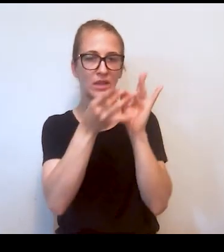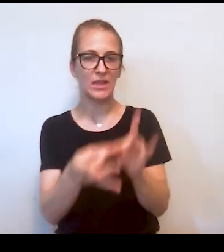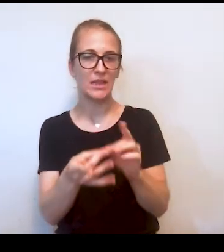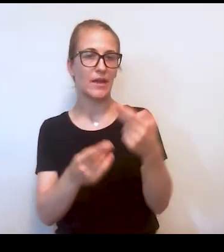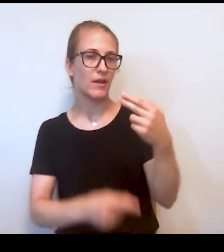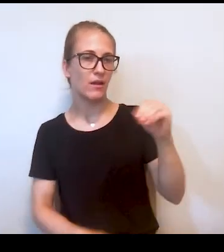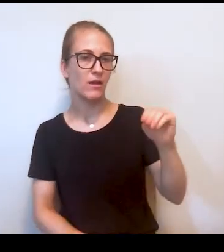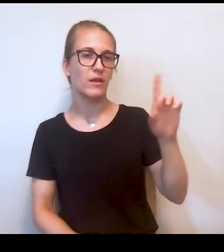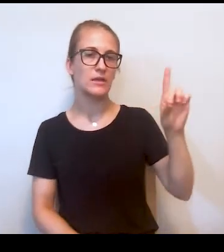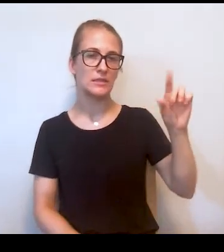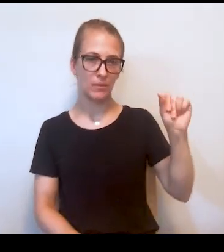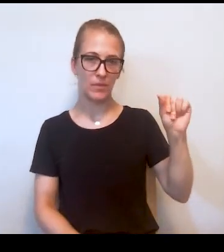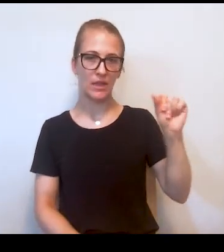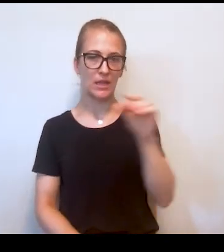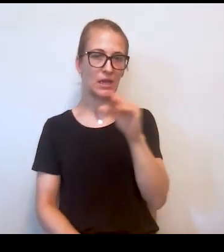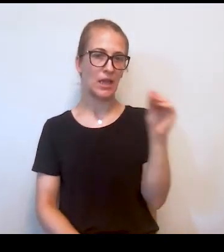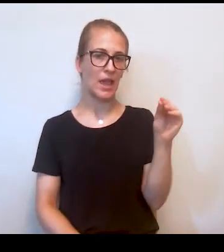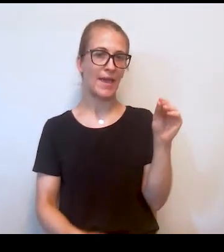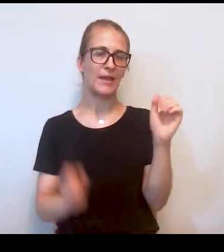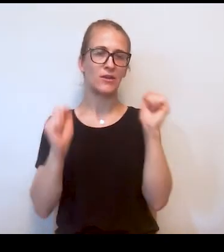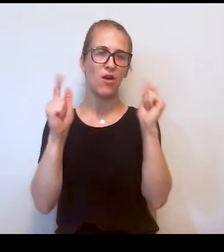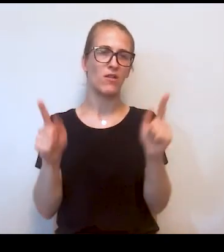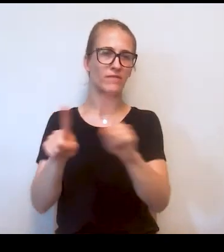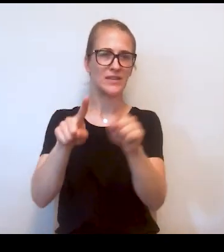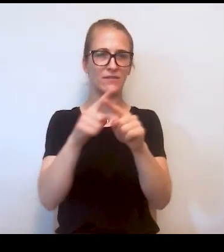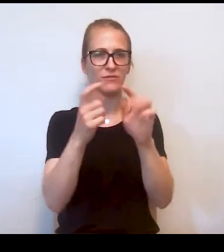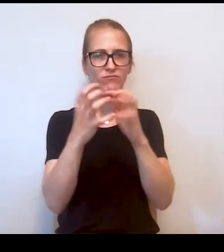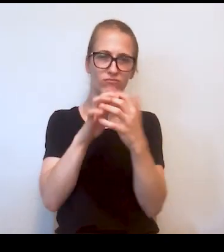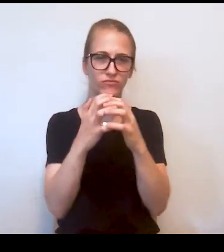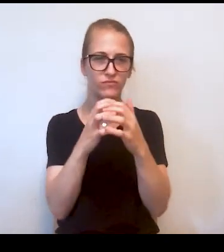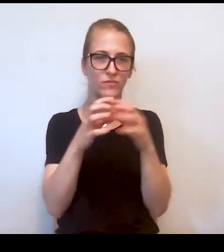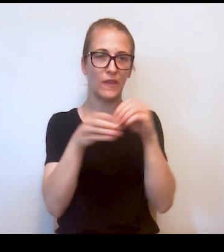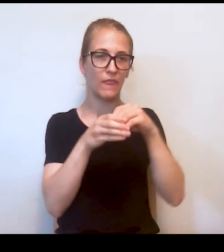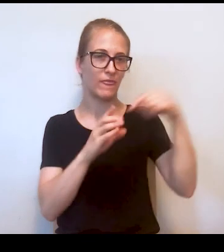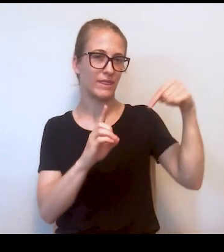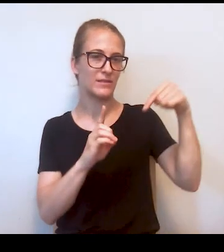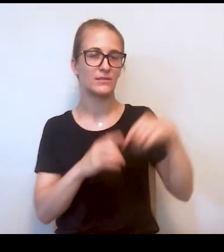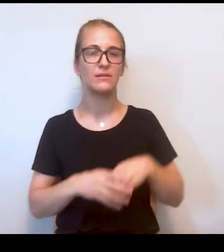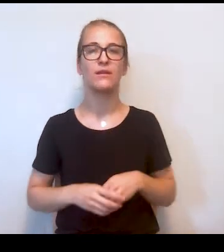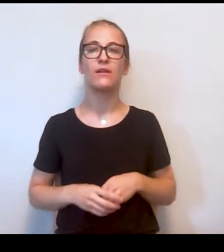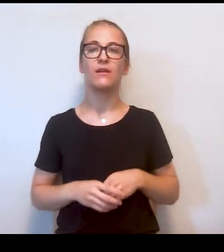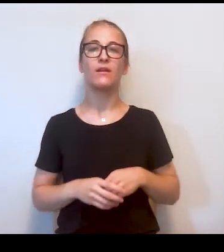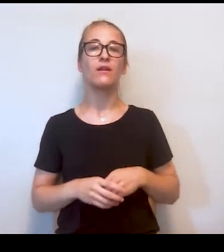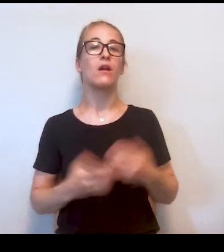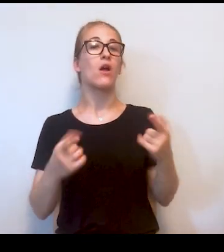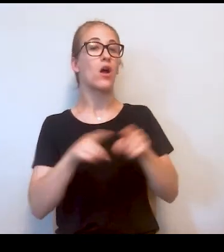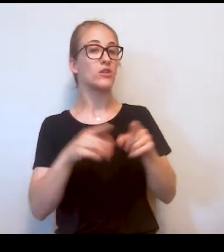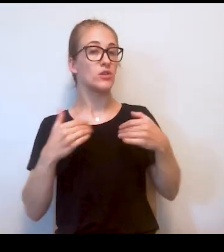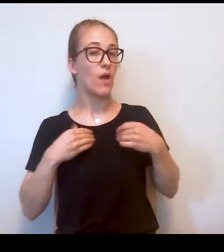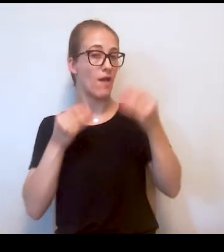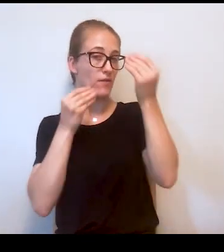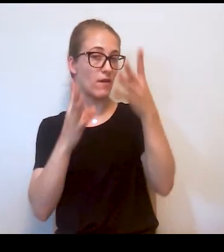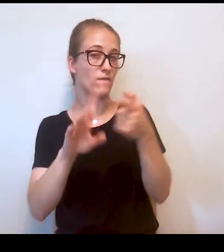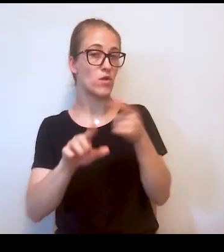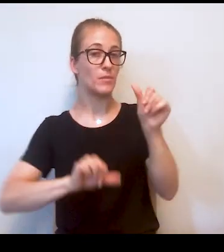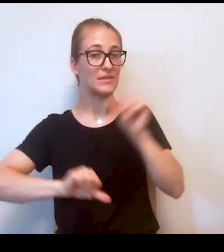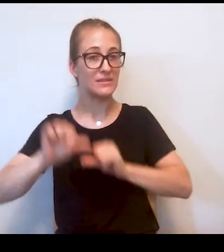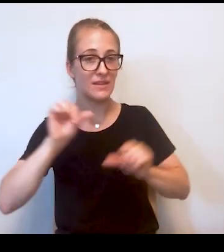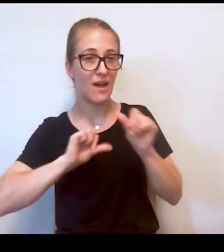from a science standpoint. We have information from a somatic and alternative body-based therapy standpoint. We have information